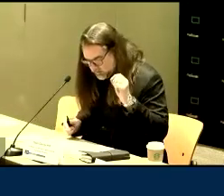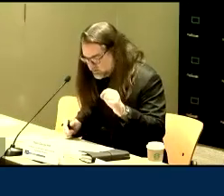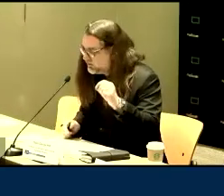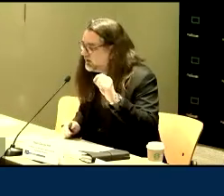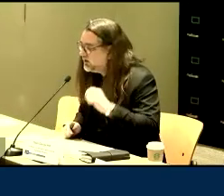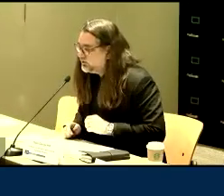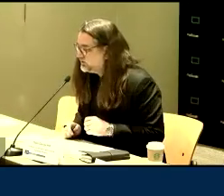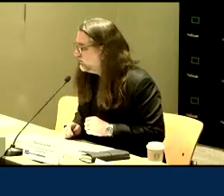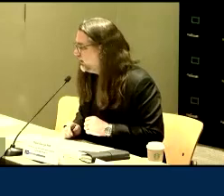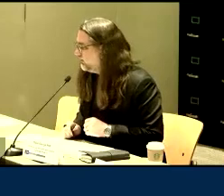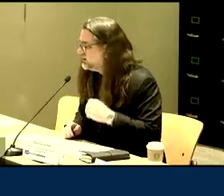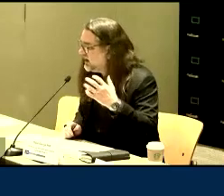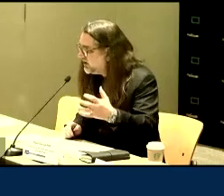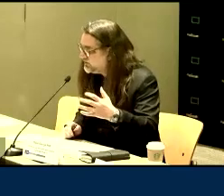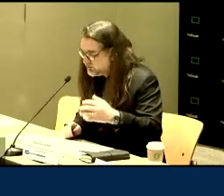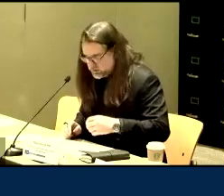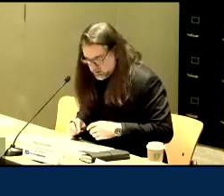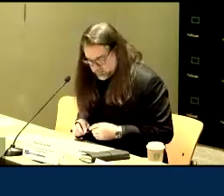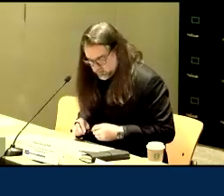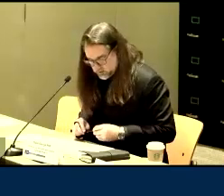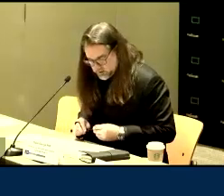to make sure that they understood what it meant and how to use it going forward.